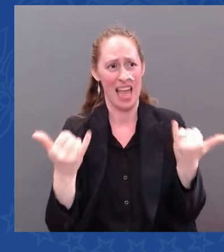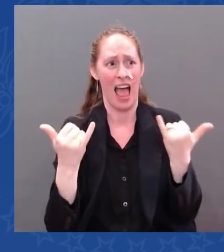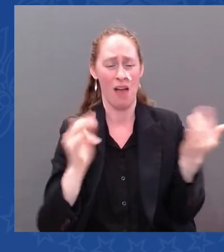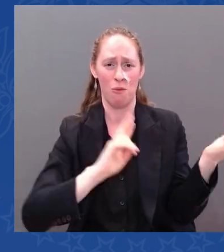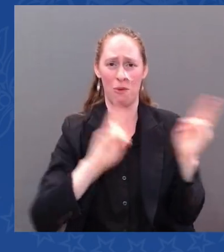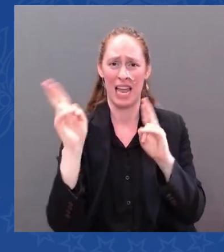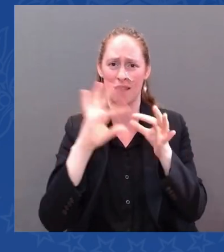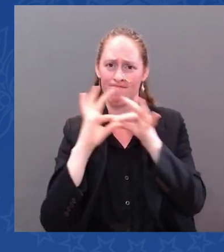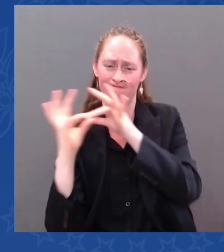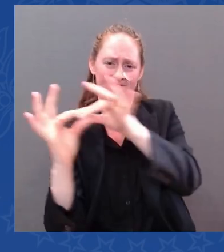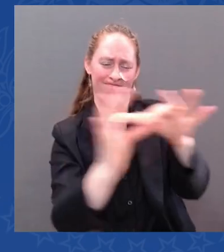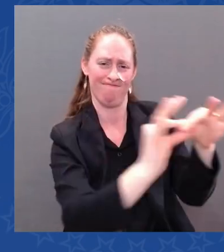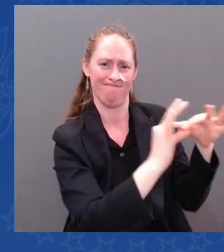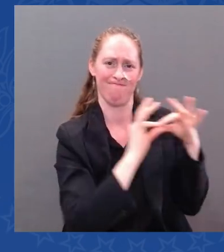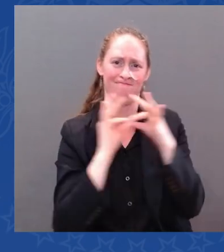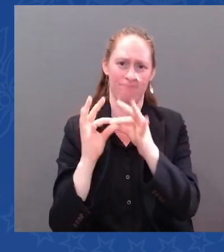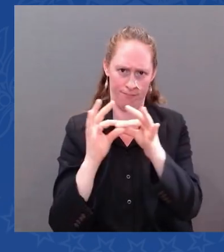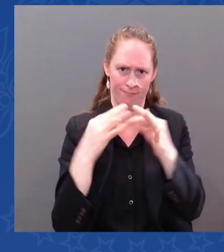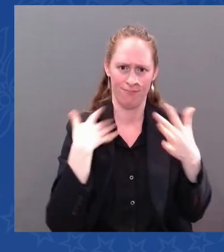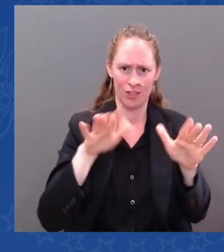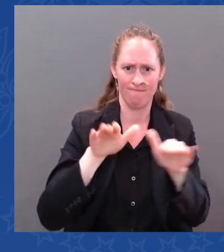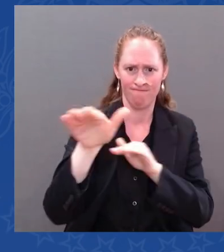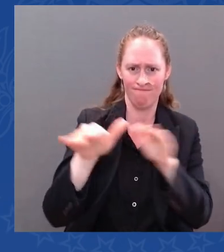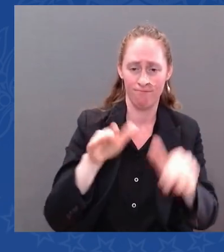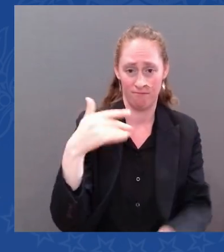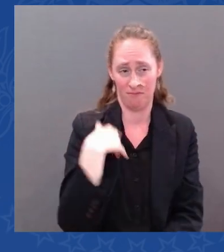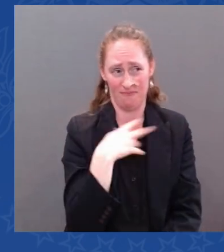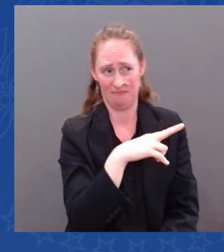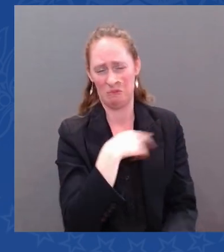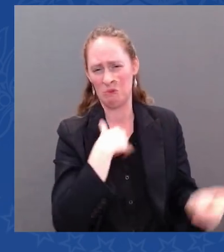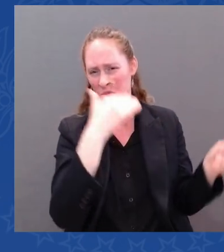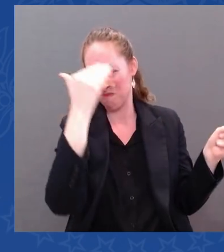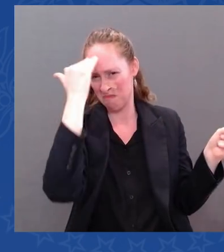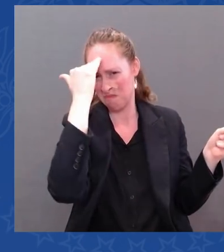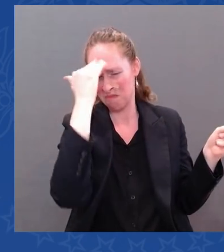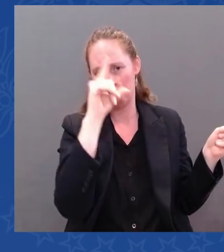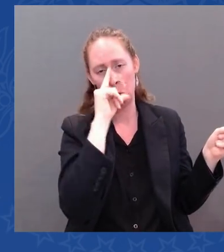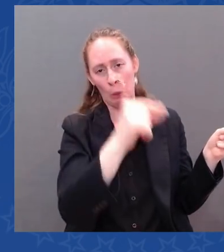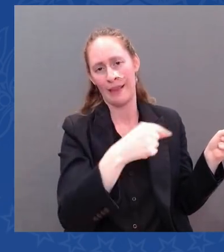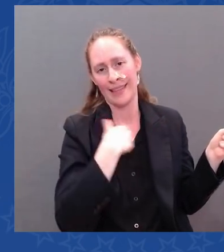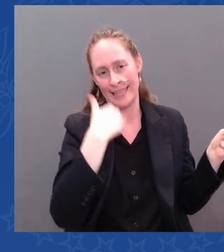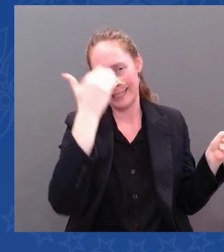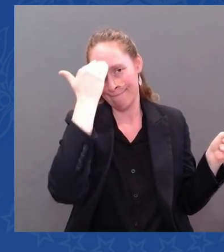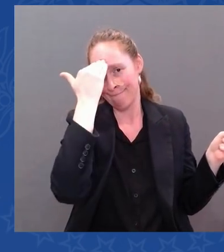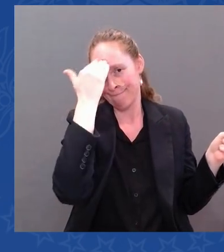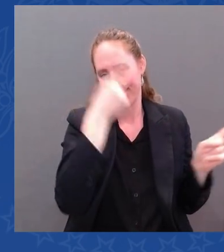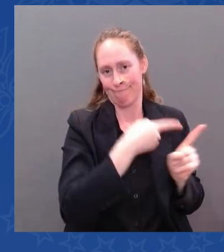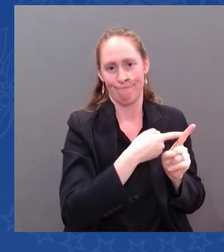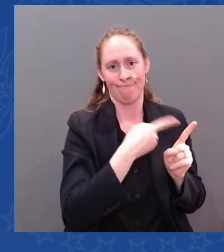as well as, I guess, another leader could know one another -- is that he was counting on being able to split NATO.